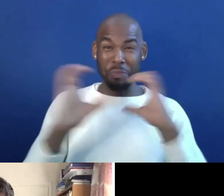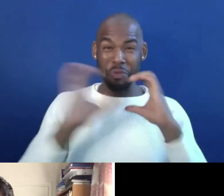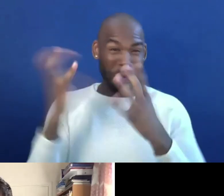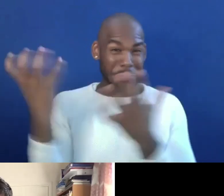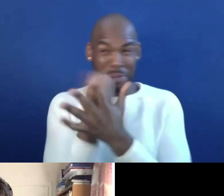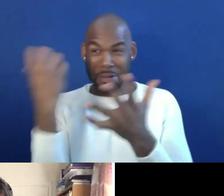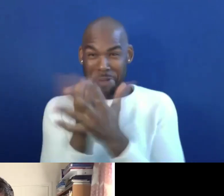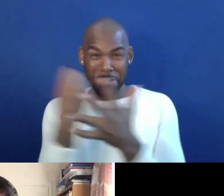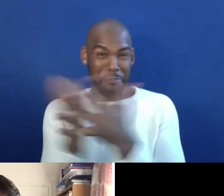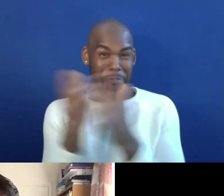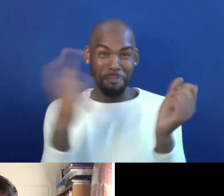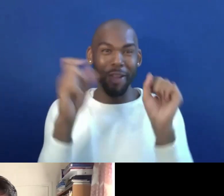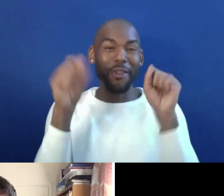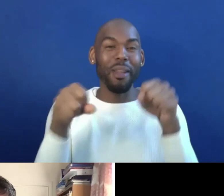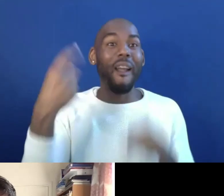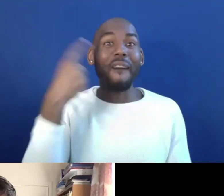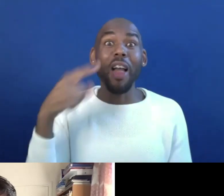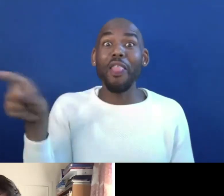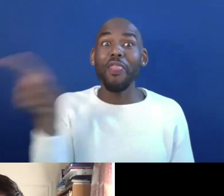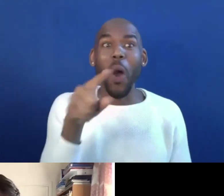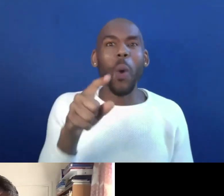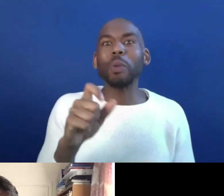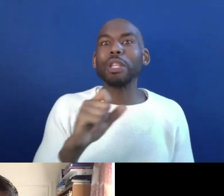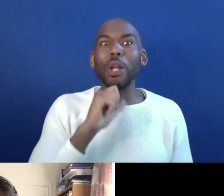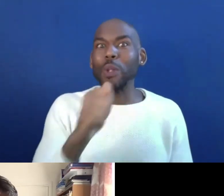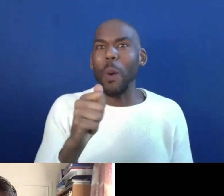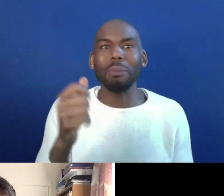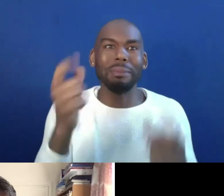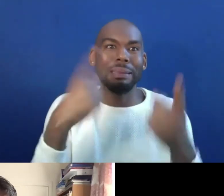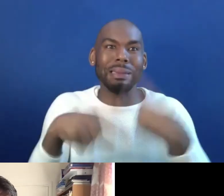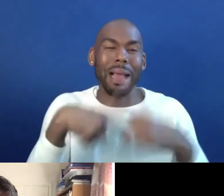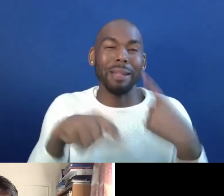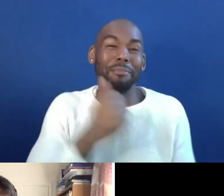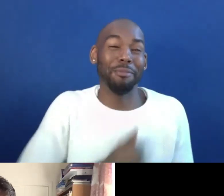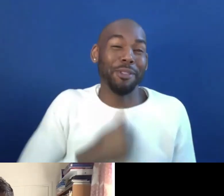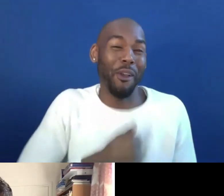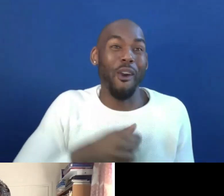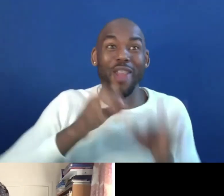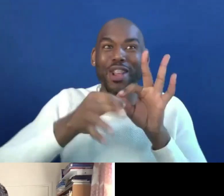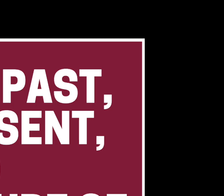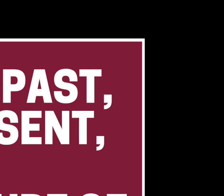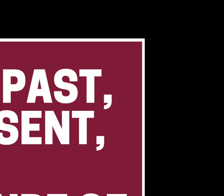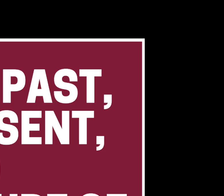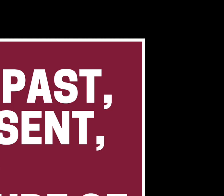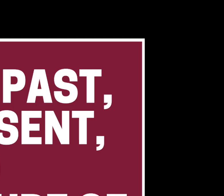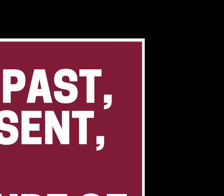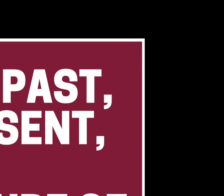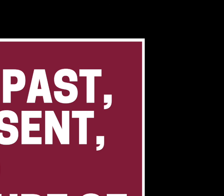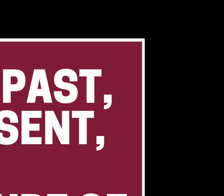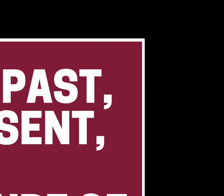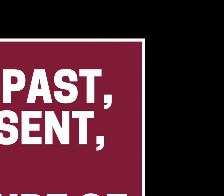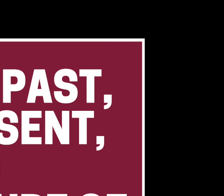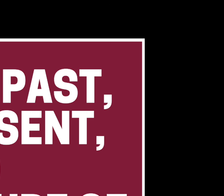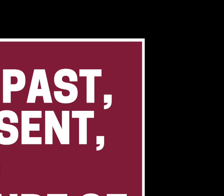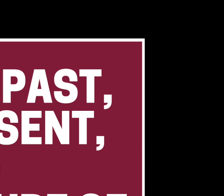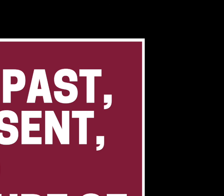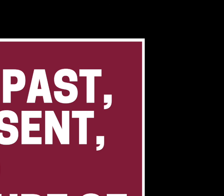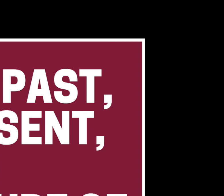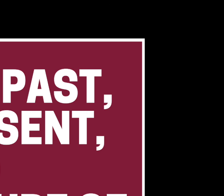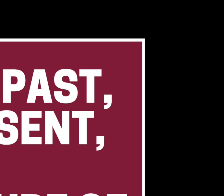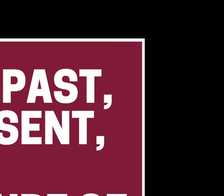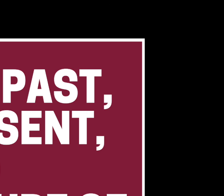who don't sign the interpreters are at the end of their time so sorry for the rest of us